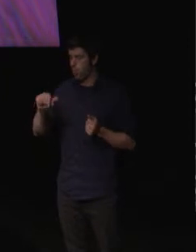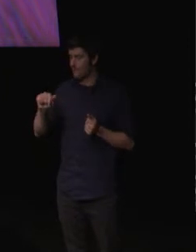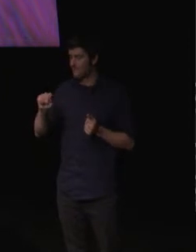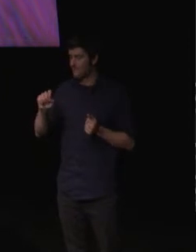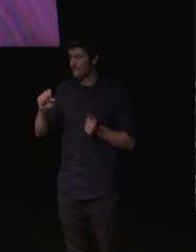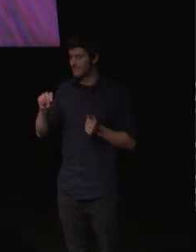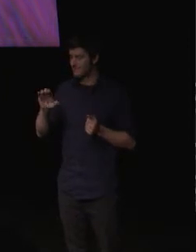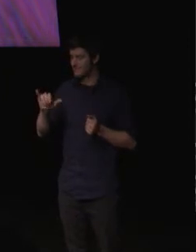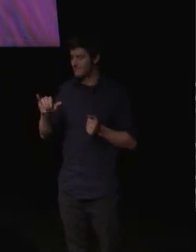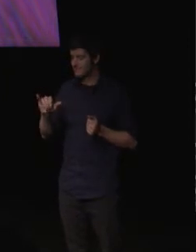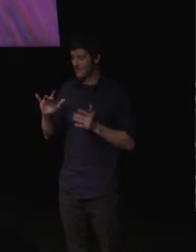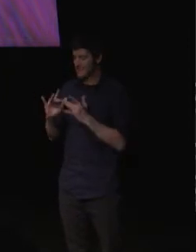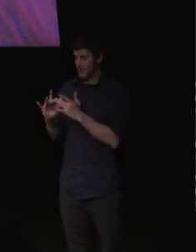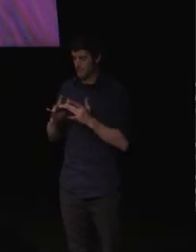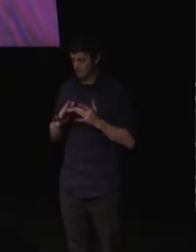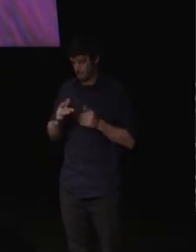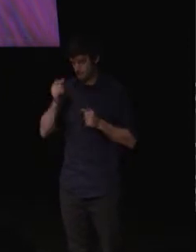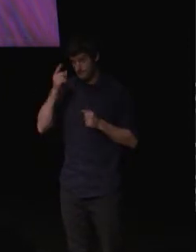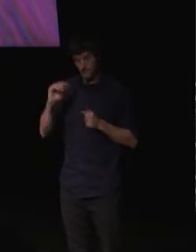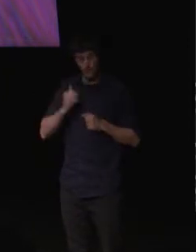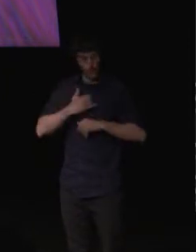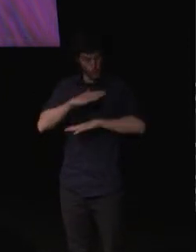We're connecting devices using Azure networking.